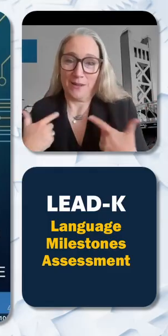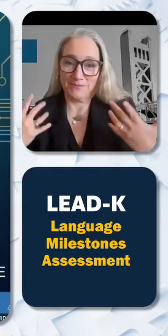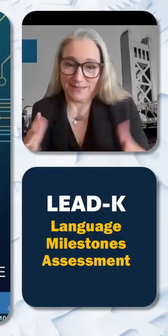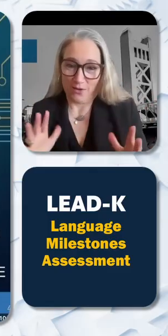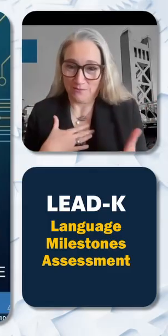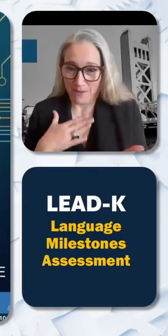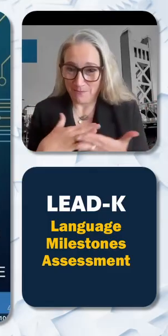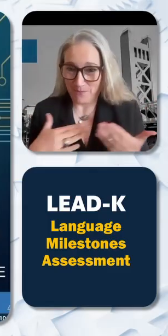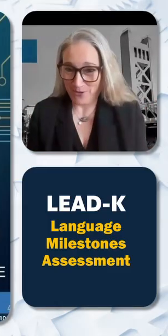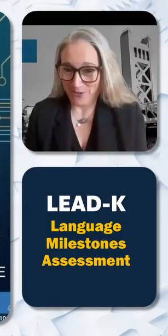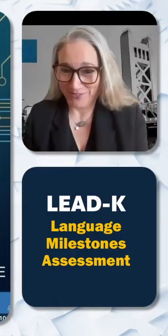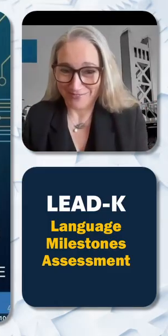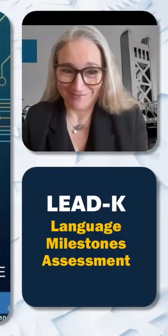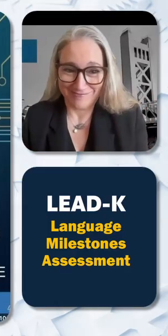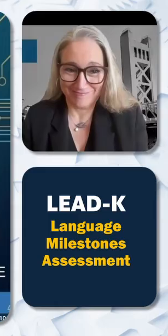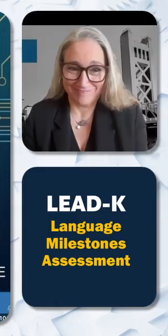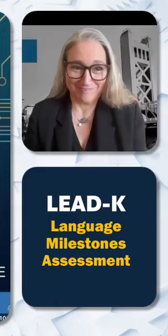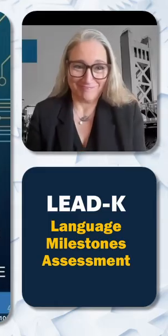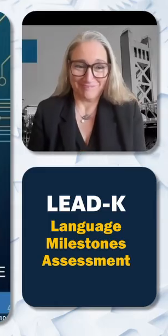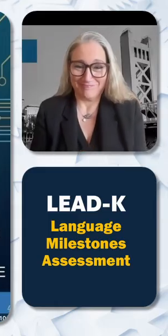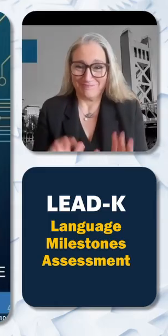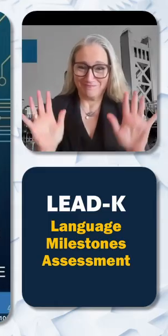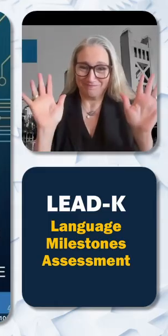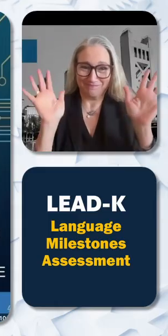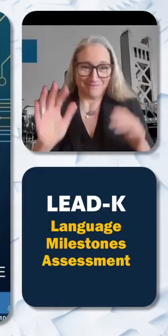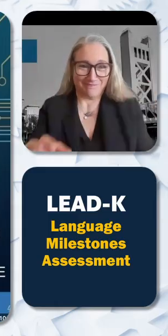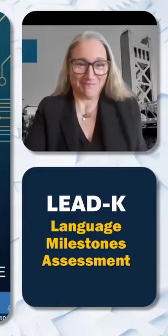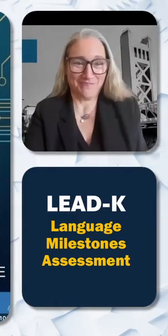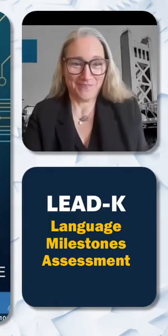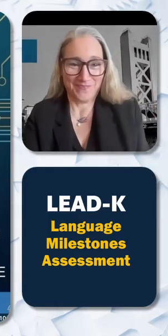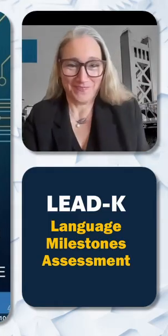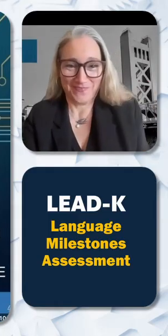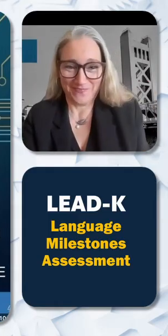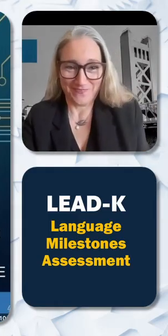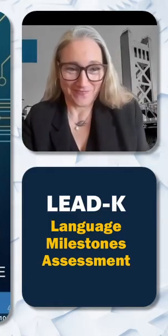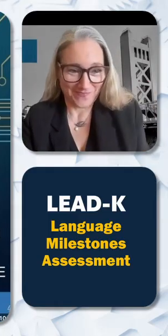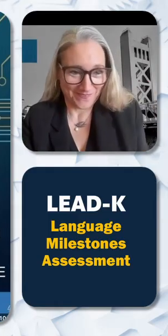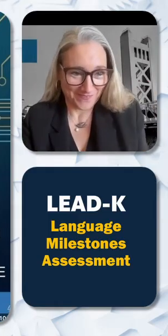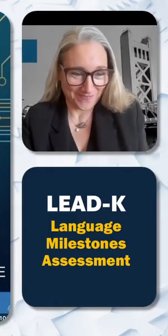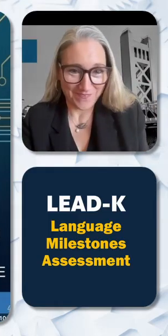Cornelia. I will pass this on over to you after I'm done with my part.